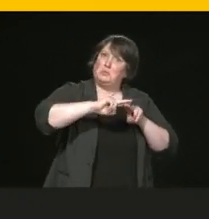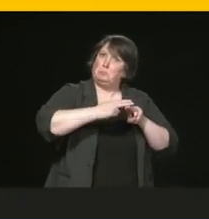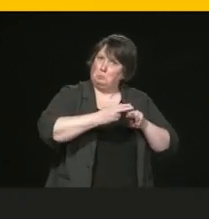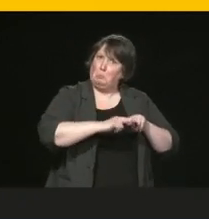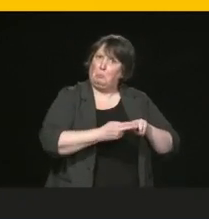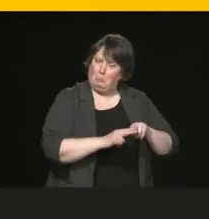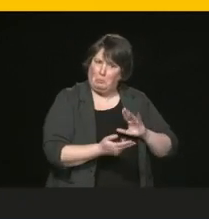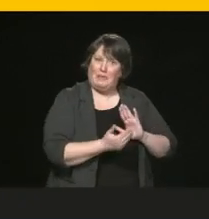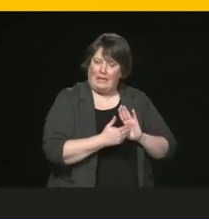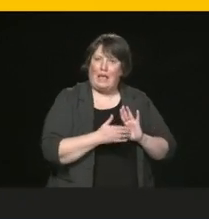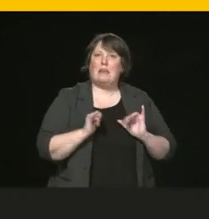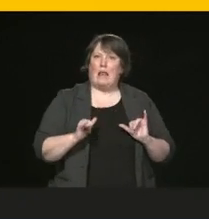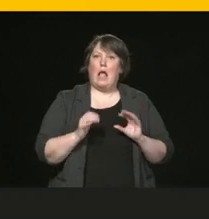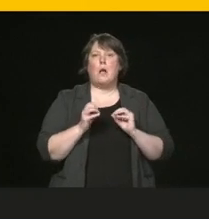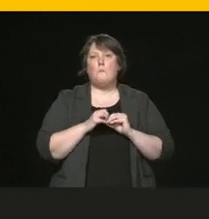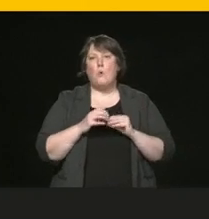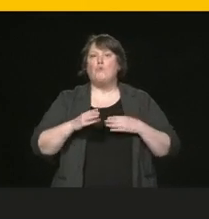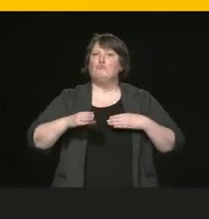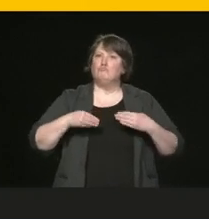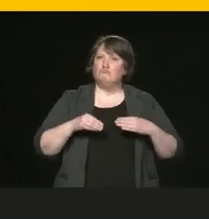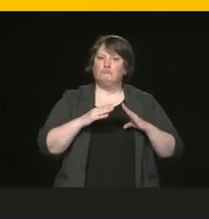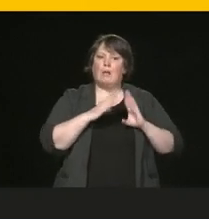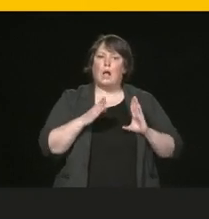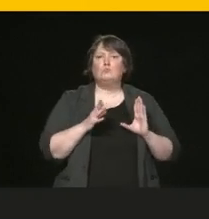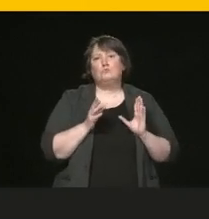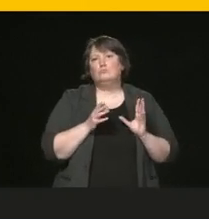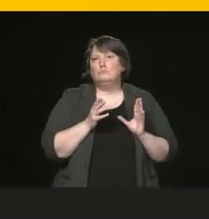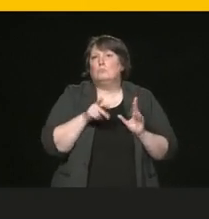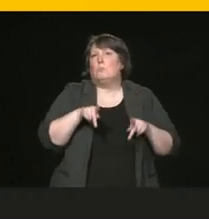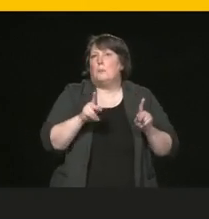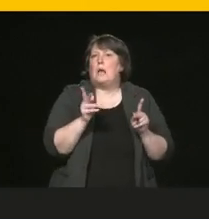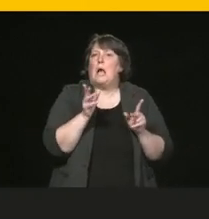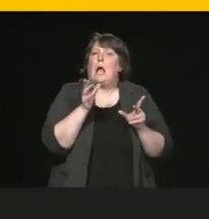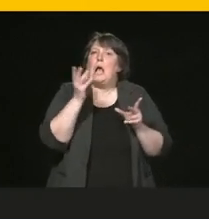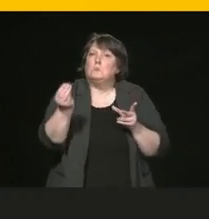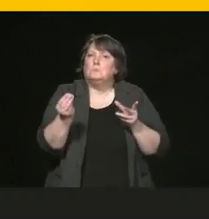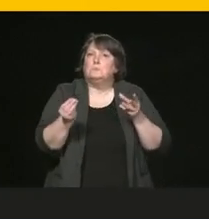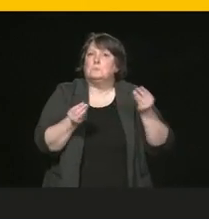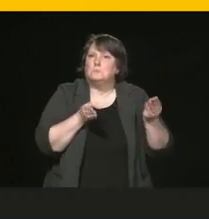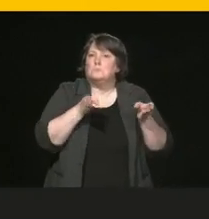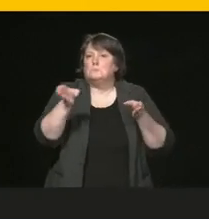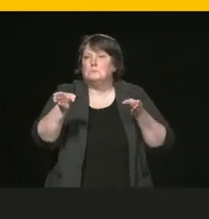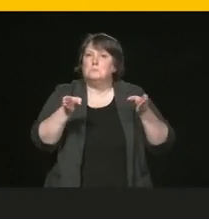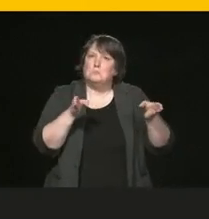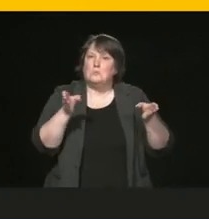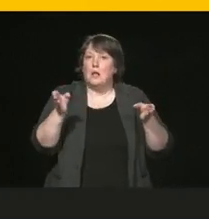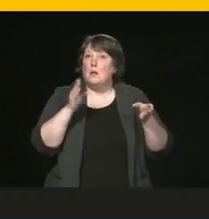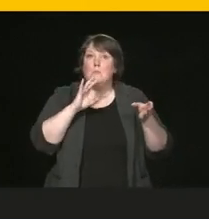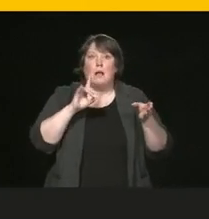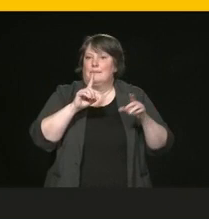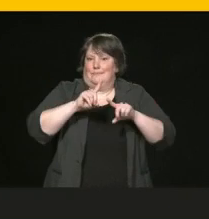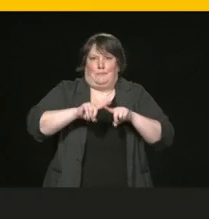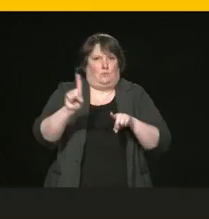BEFORE WE CAN START RELEASING SOME OF THE RULES AROUND SOCIAL